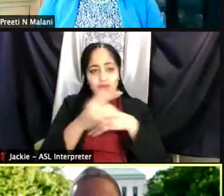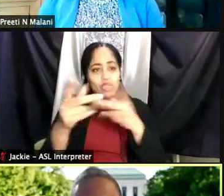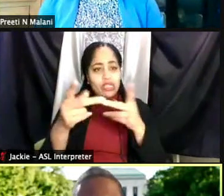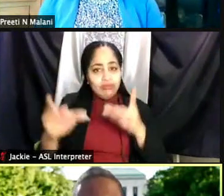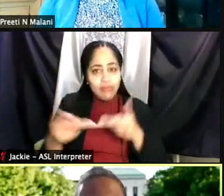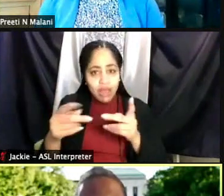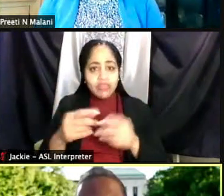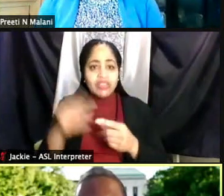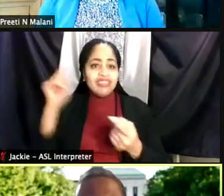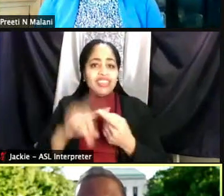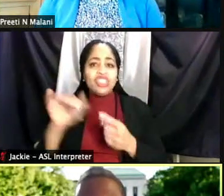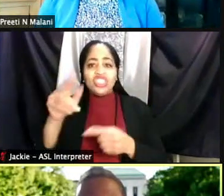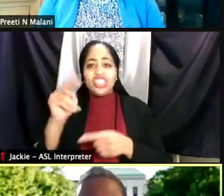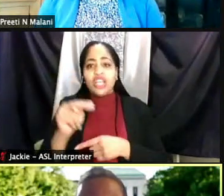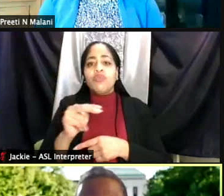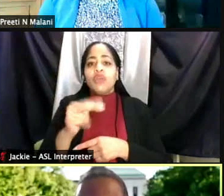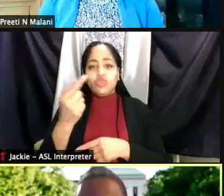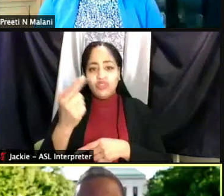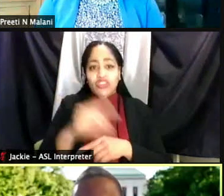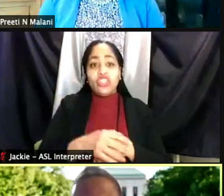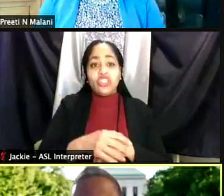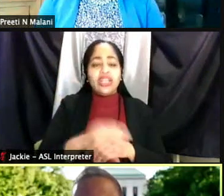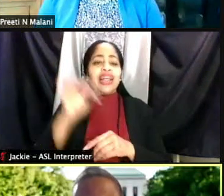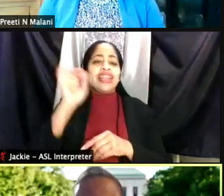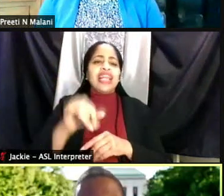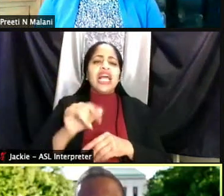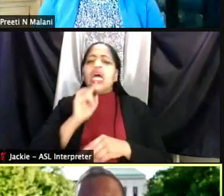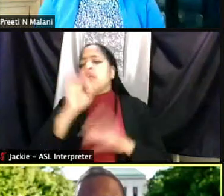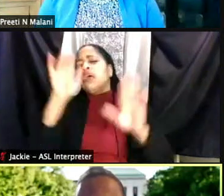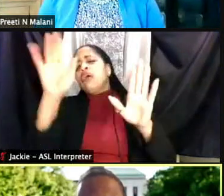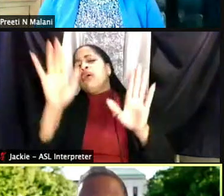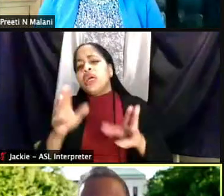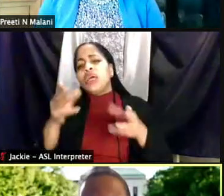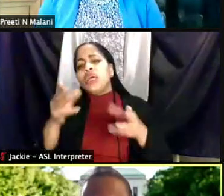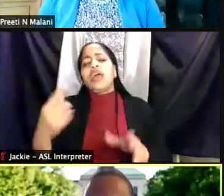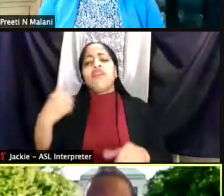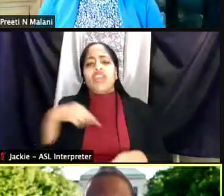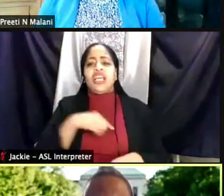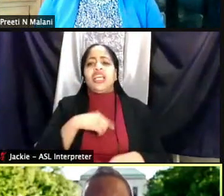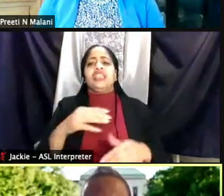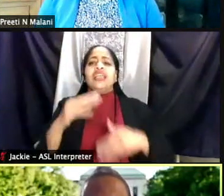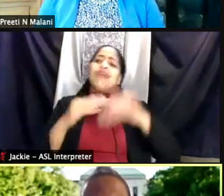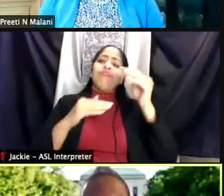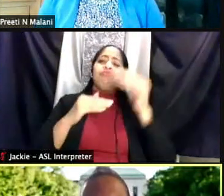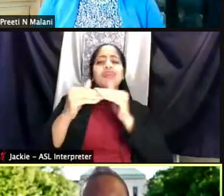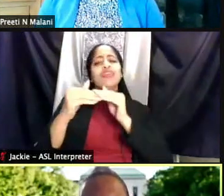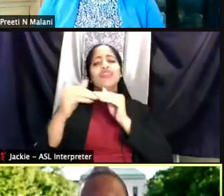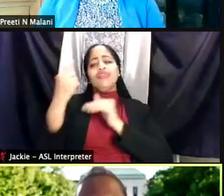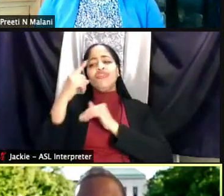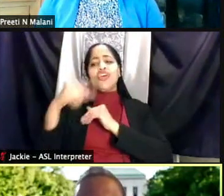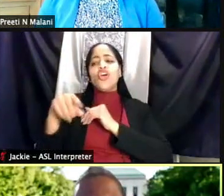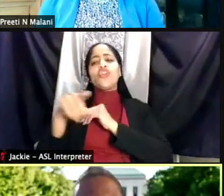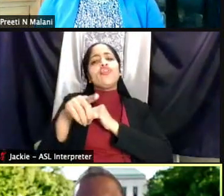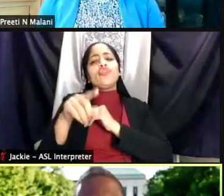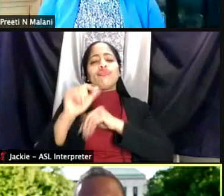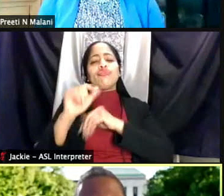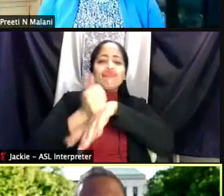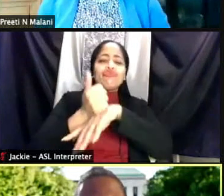until January 21st. And that's a really great way for us to build a cohort for you so you can connect with other students.